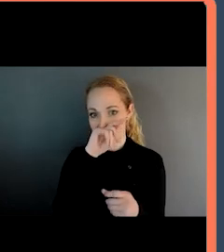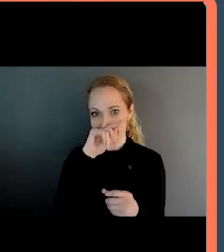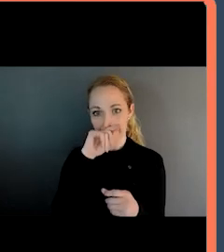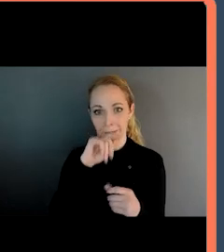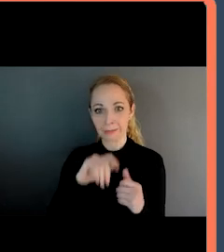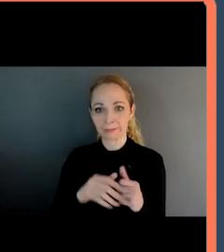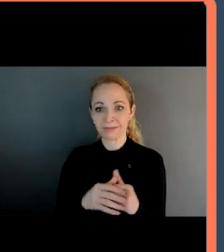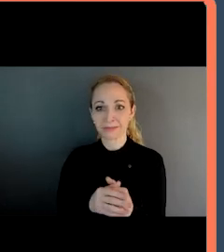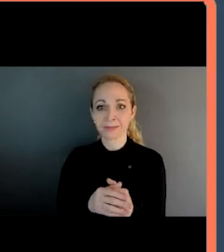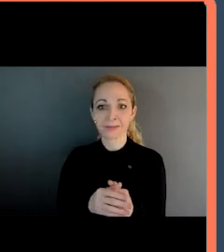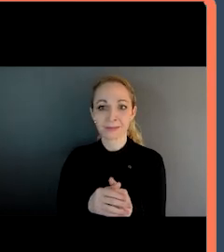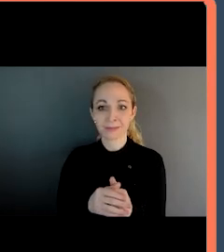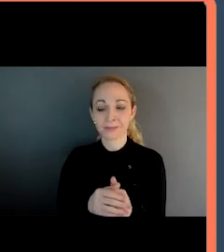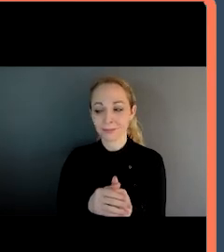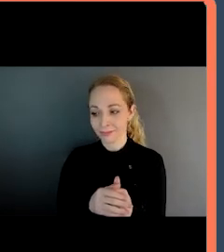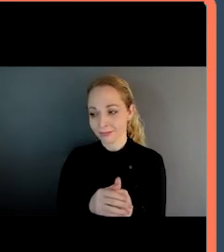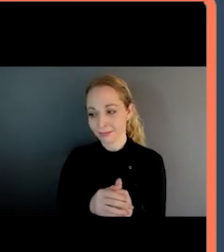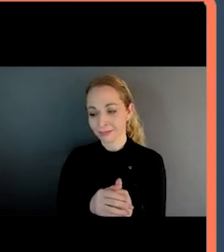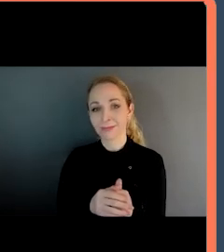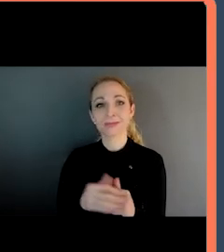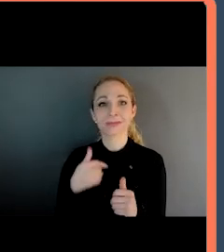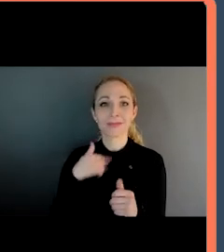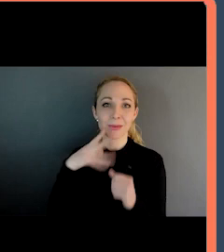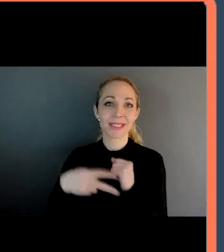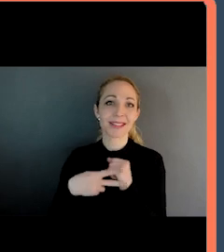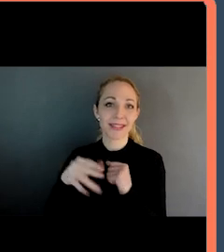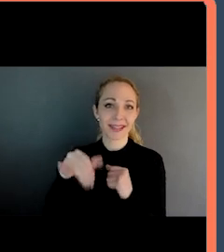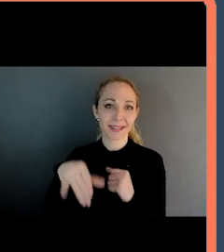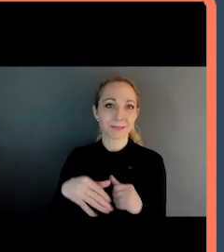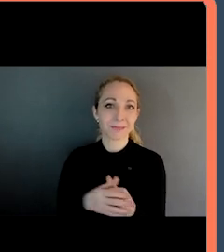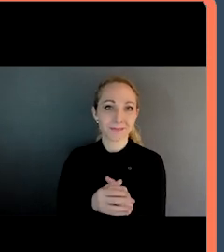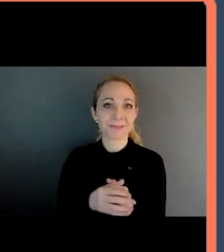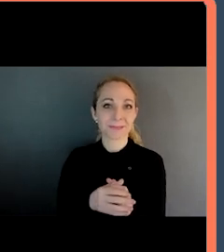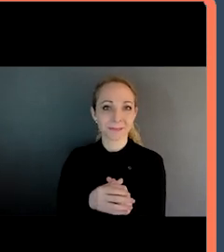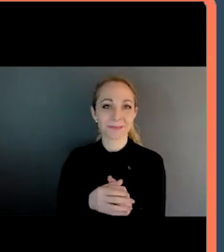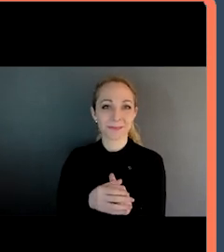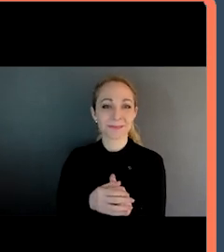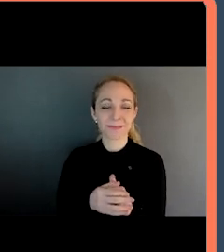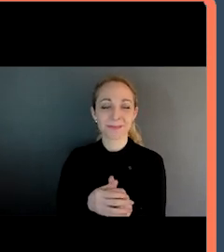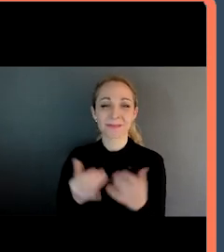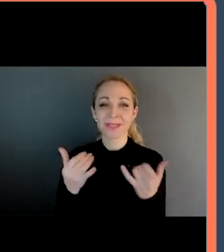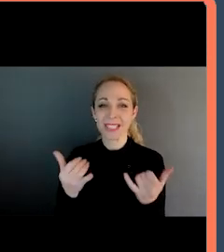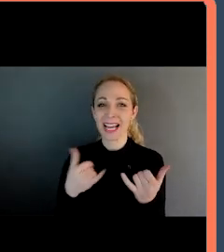AND I WILL SAVE THIS AND SO NOW WE SHOULD SEE IN THE